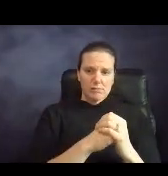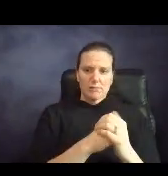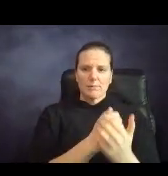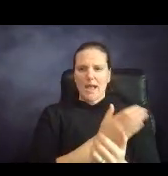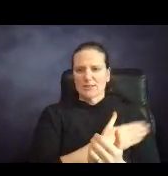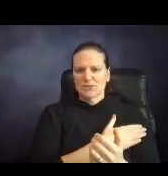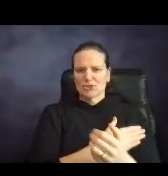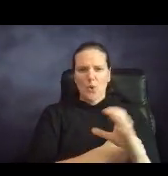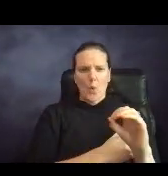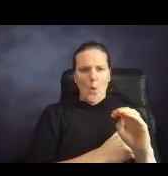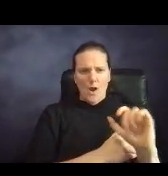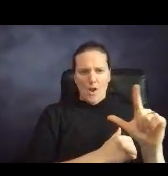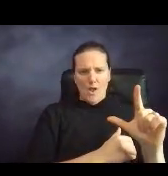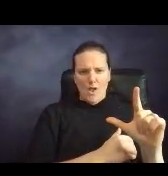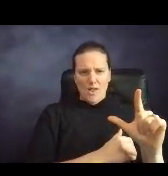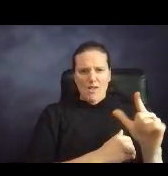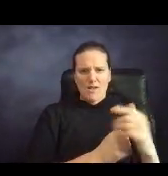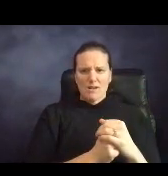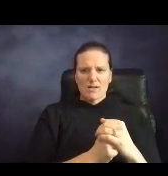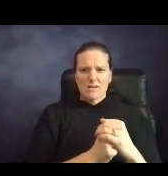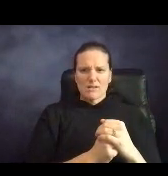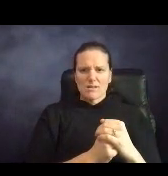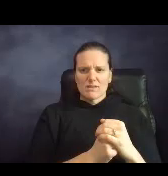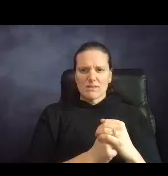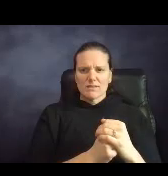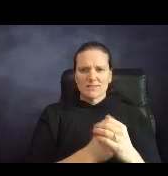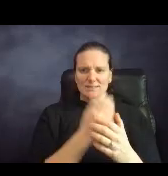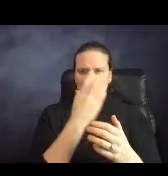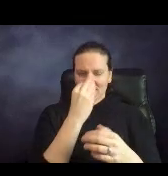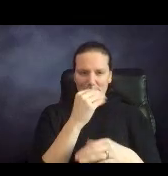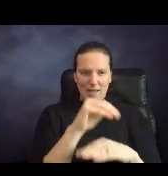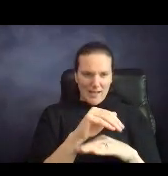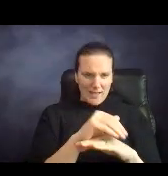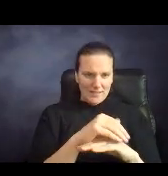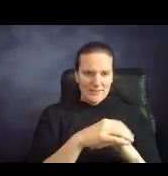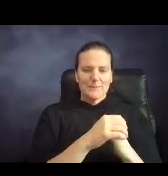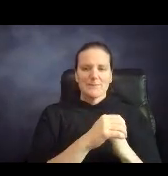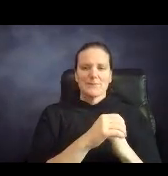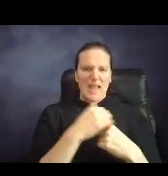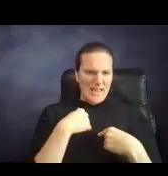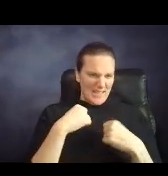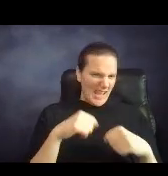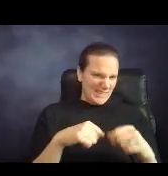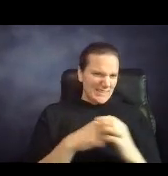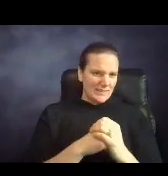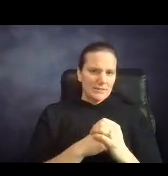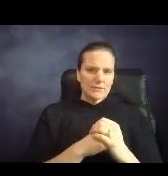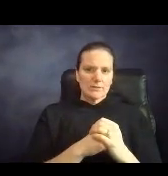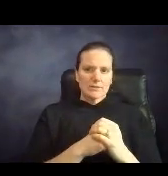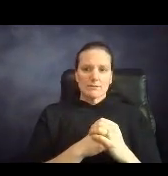we put her on a patch so that I can sleep at night. But yeah, you can, you can take estrogen well into your